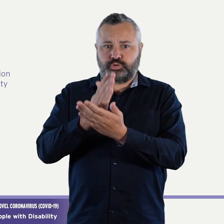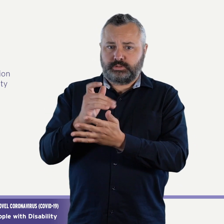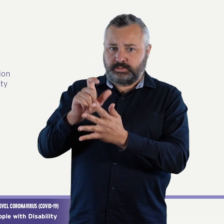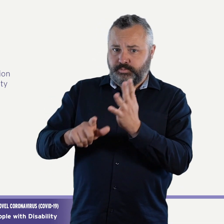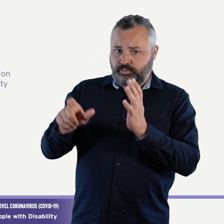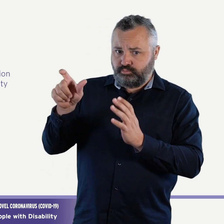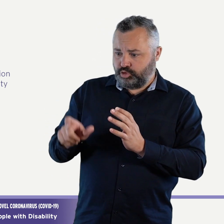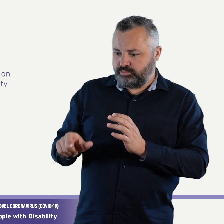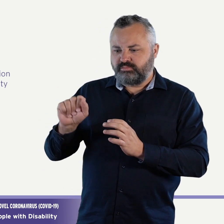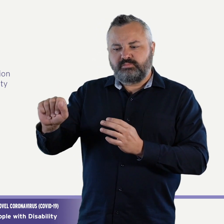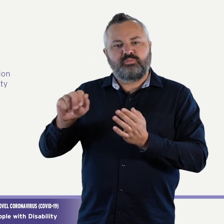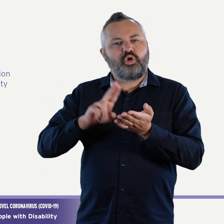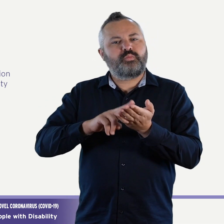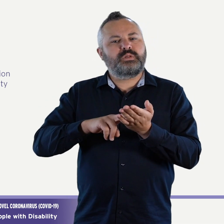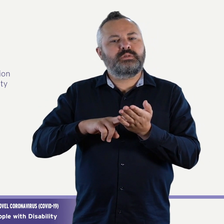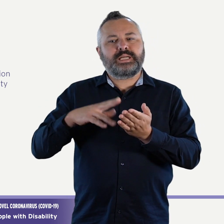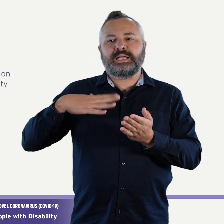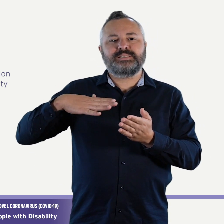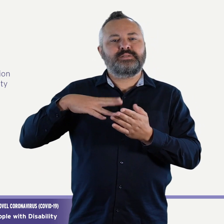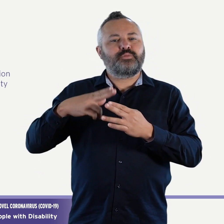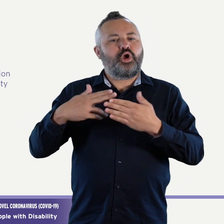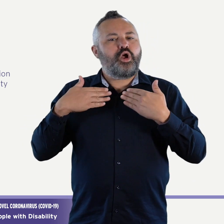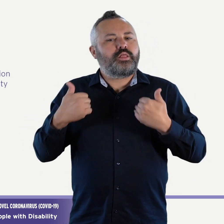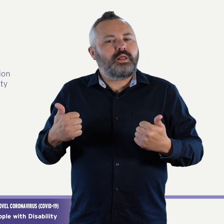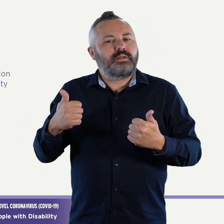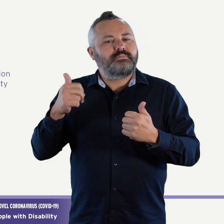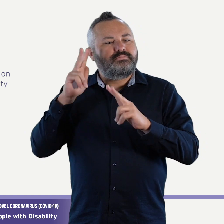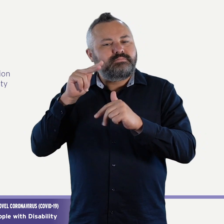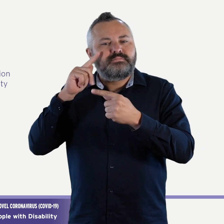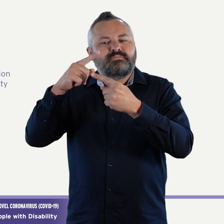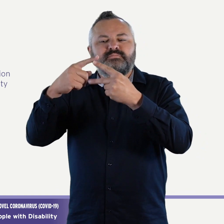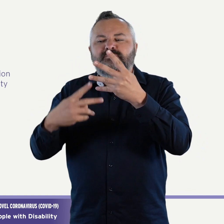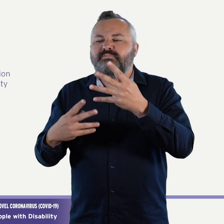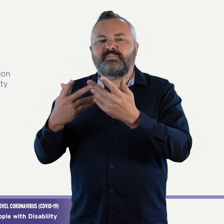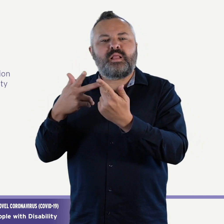People with disability continue to have access to essential health care -